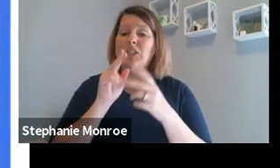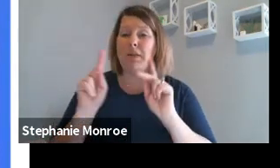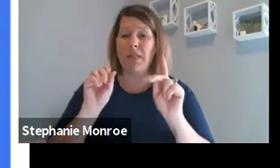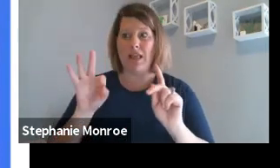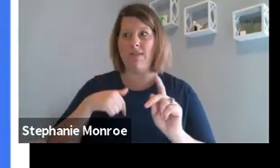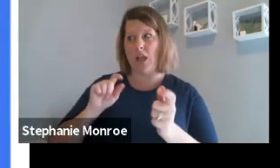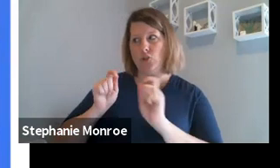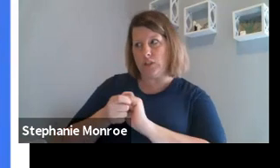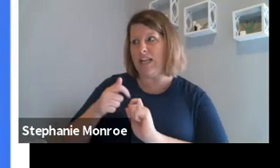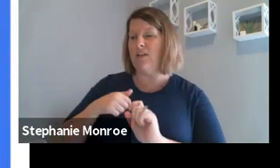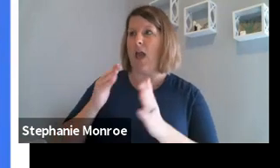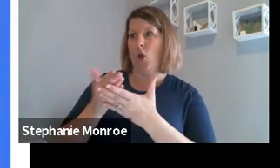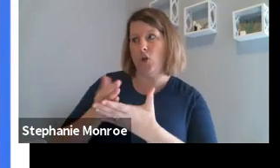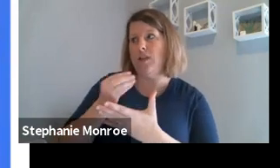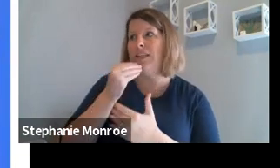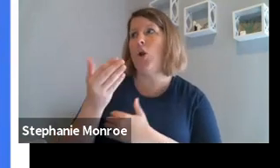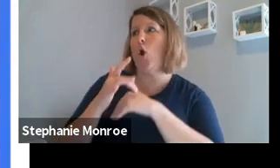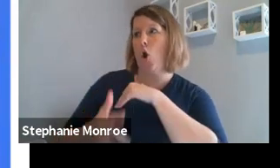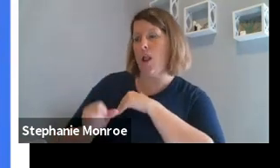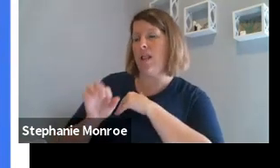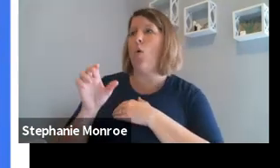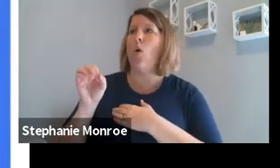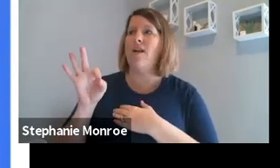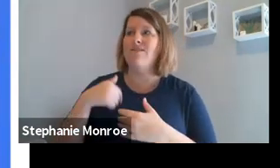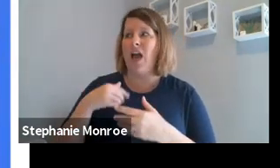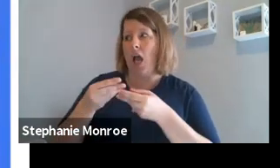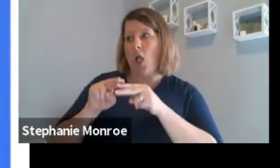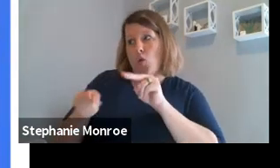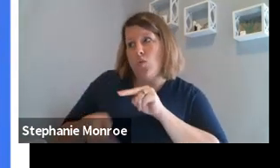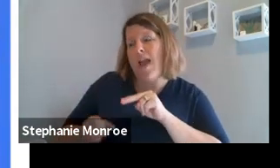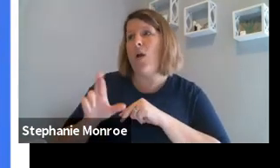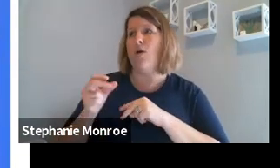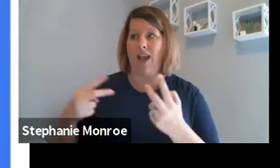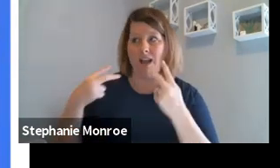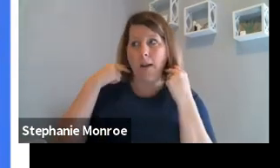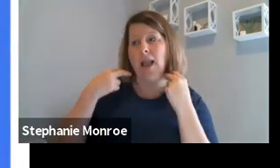if I cook dinner early, or if I lose weight, or if I cut my hair or if I --,"